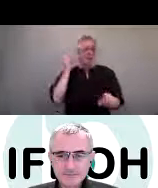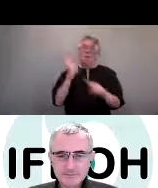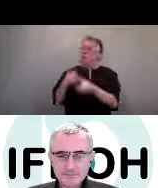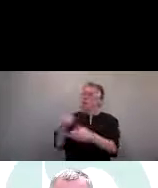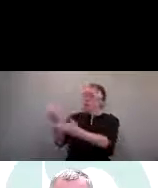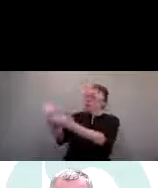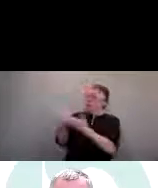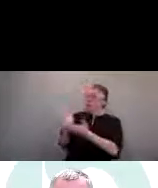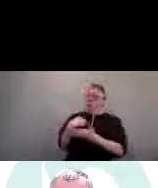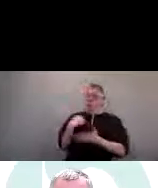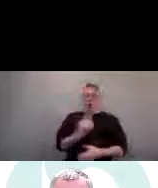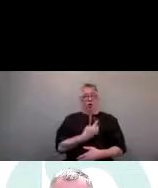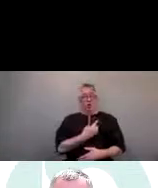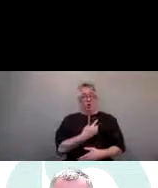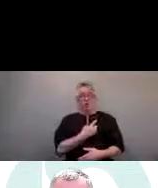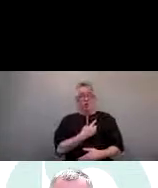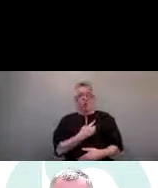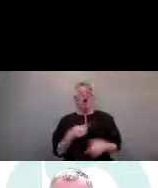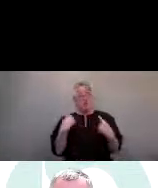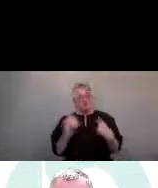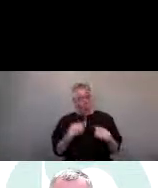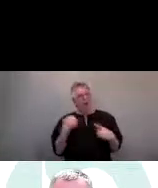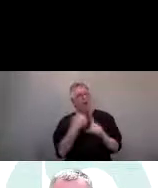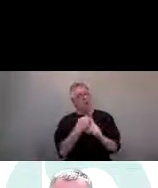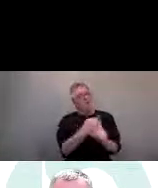funders, to invest in cochlear implants, and